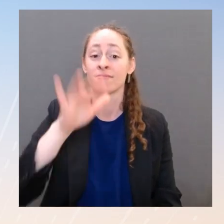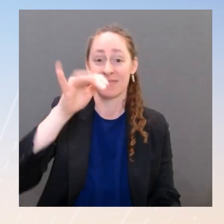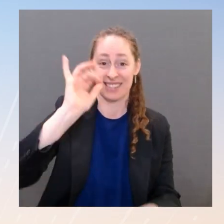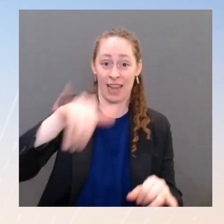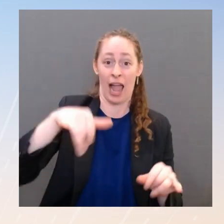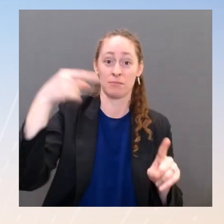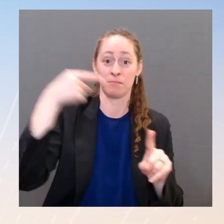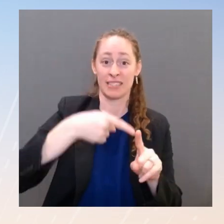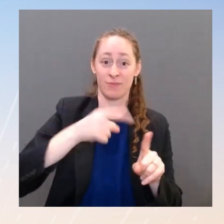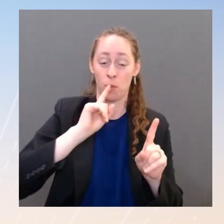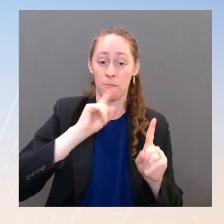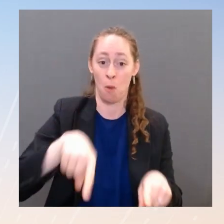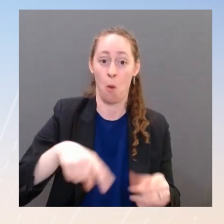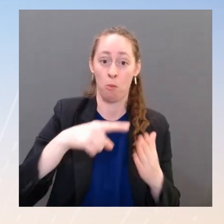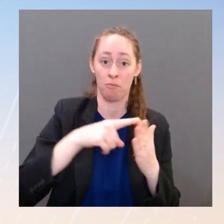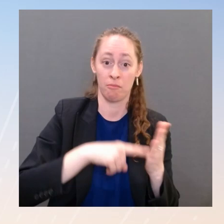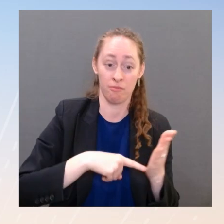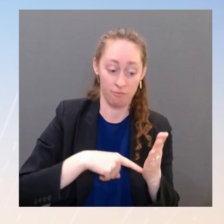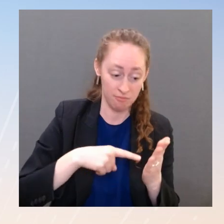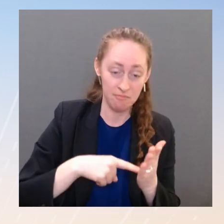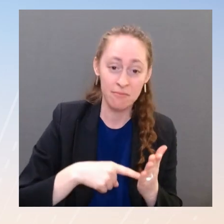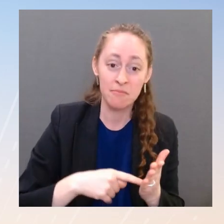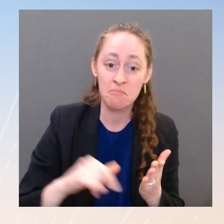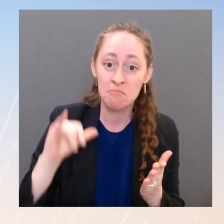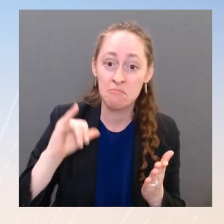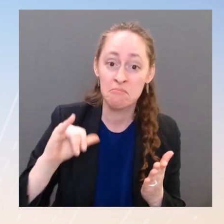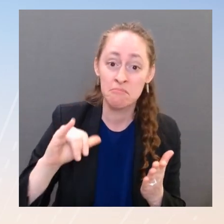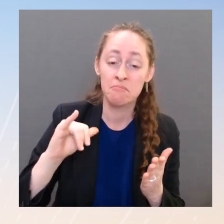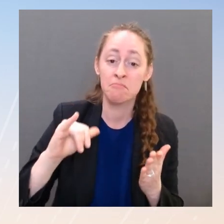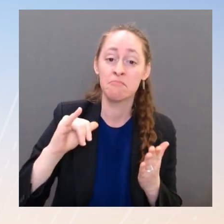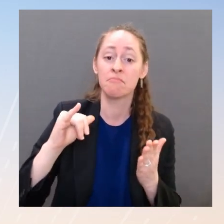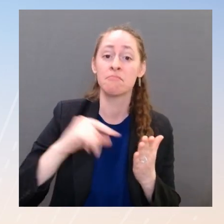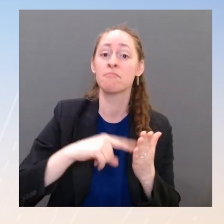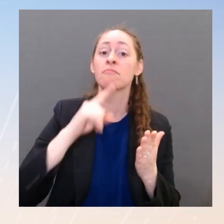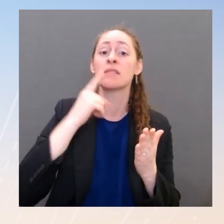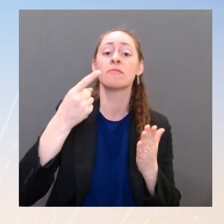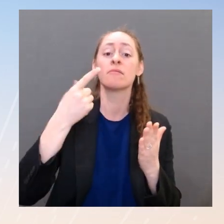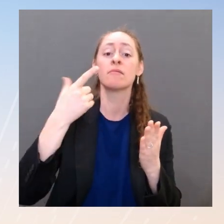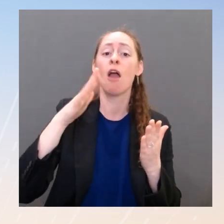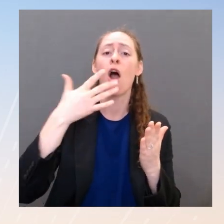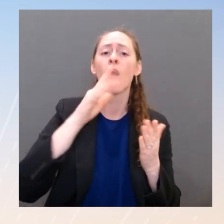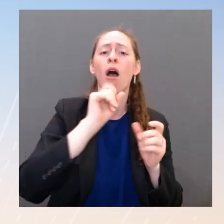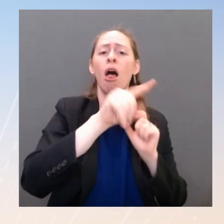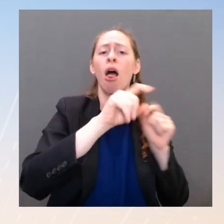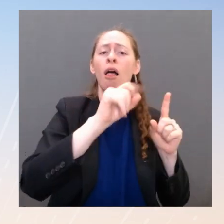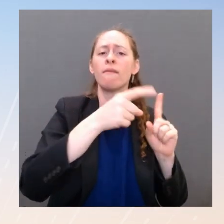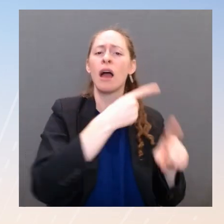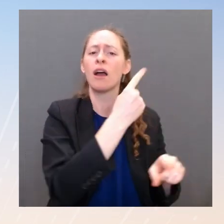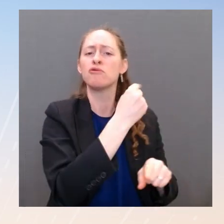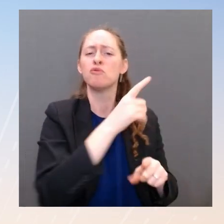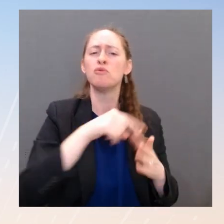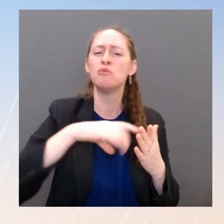including before a number of events happened, whether it was the invasion of Russia into Ukraine